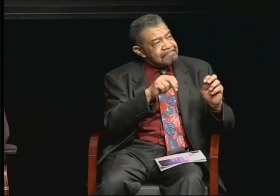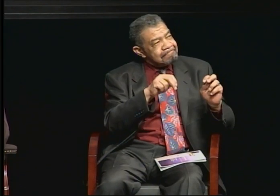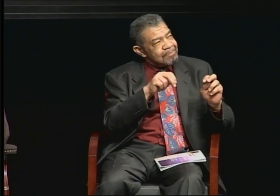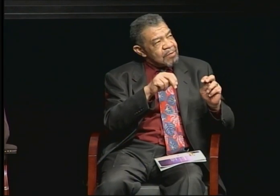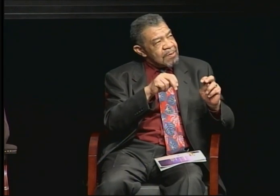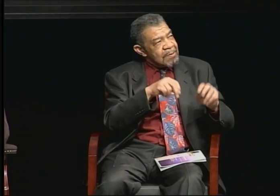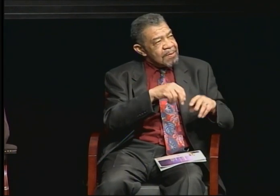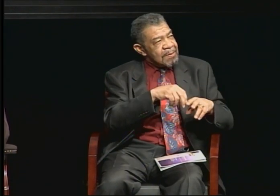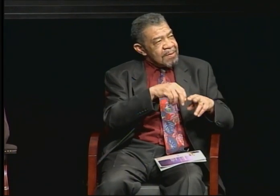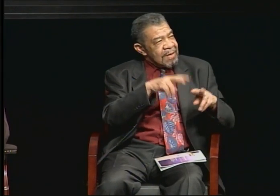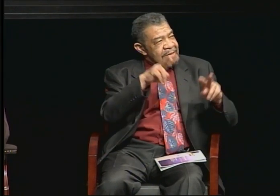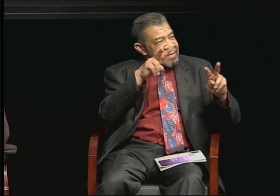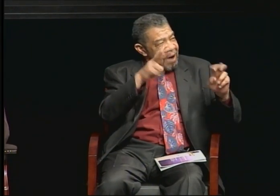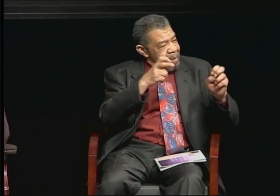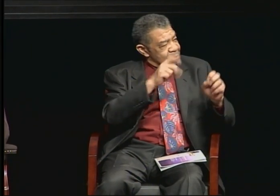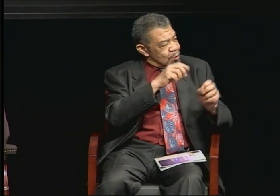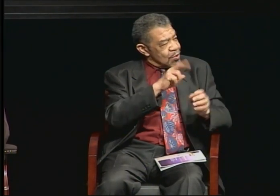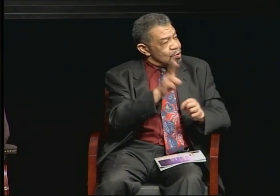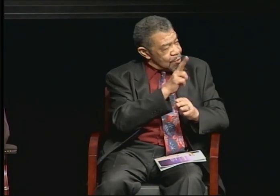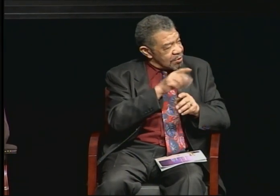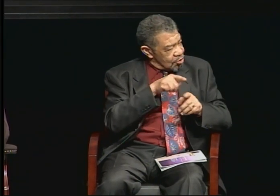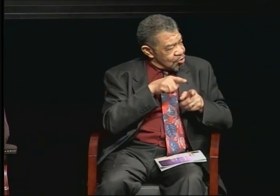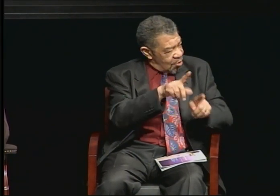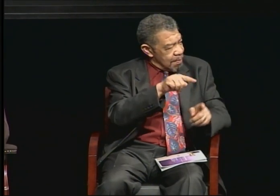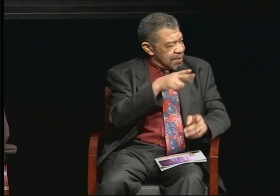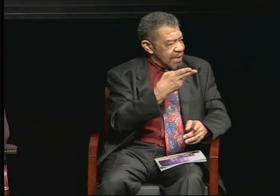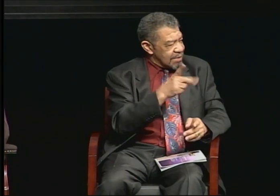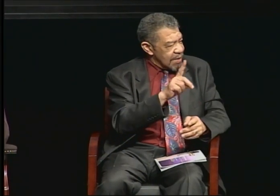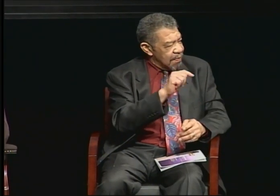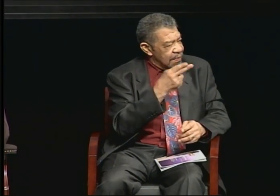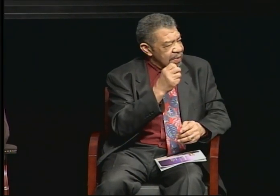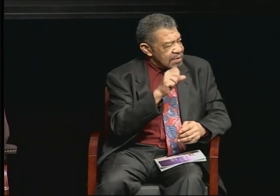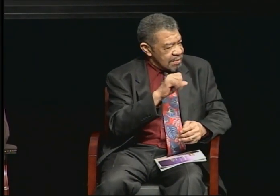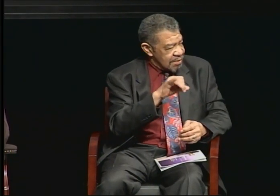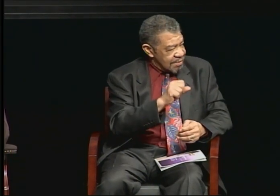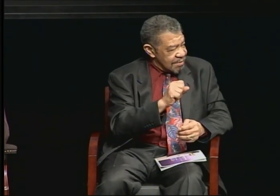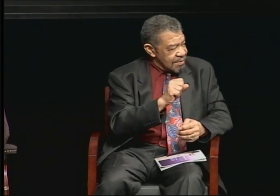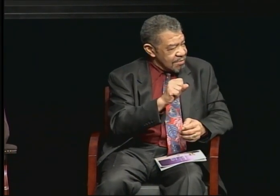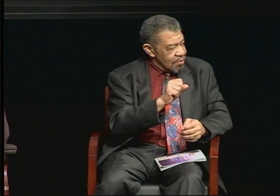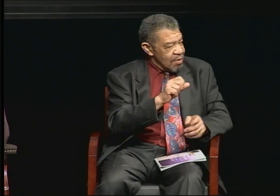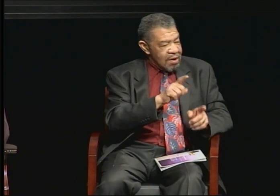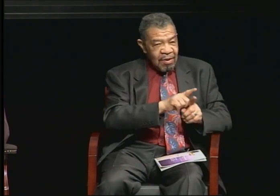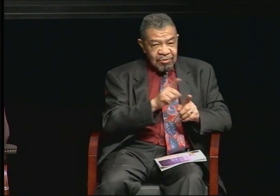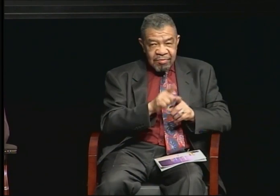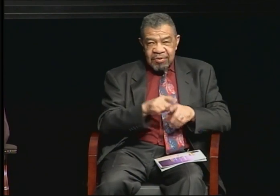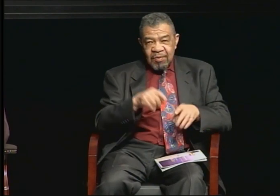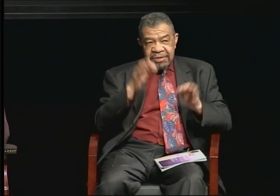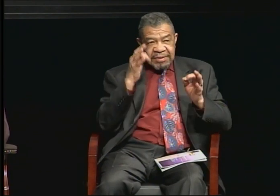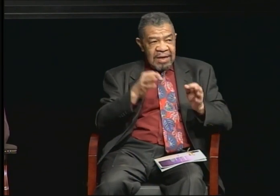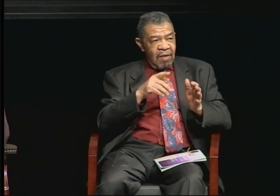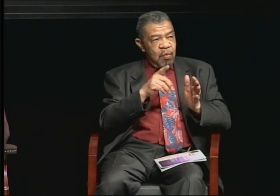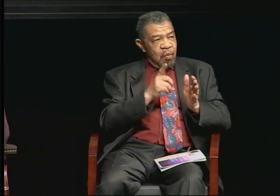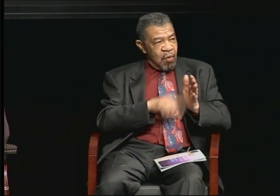As I was preparing my study, I looked at my work experience.